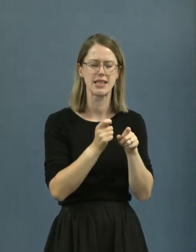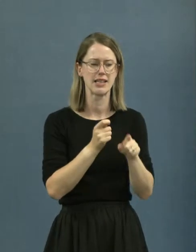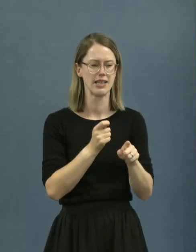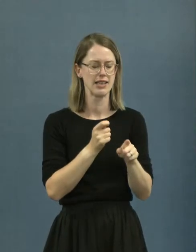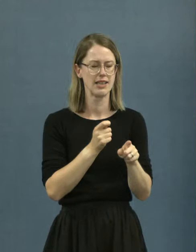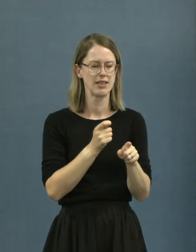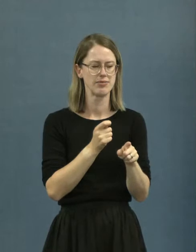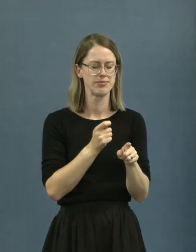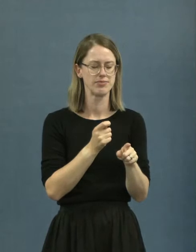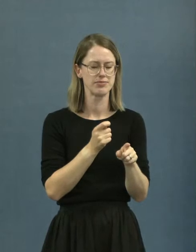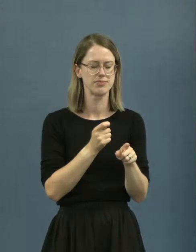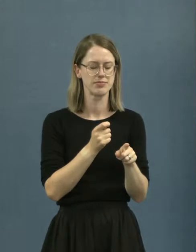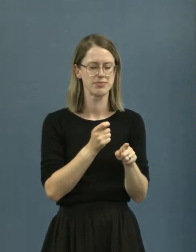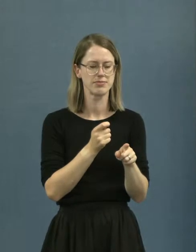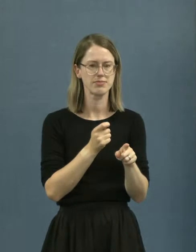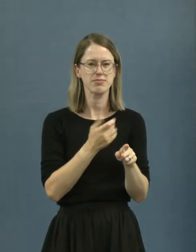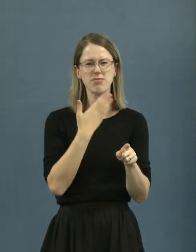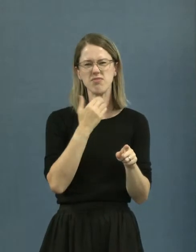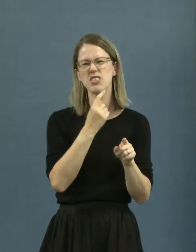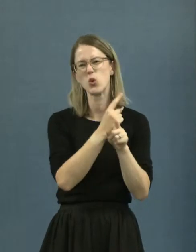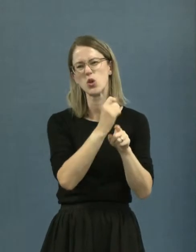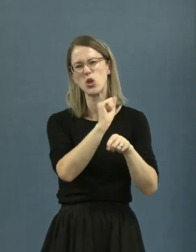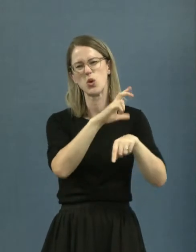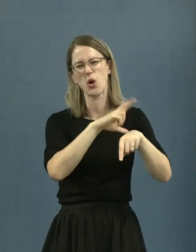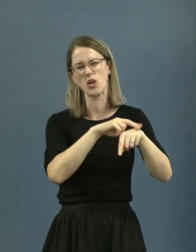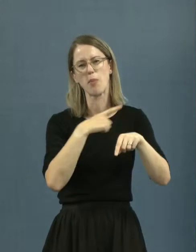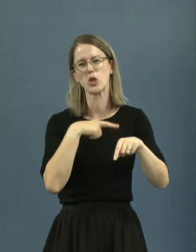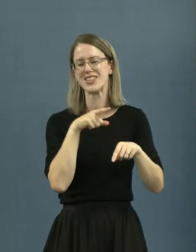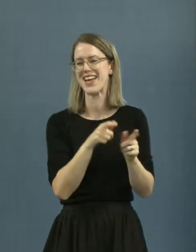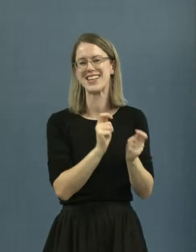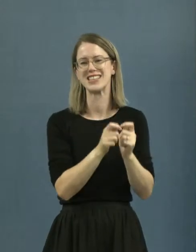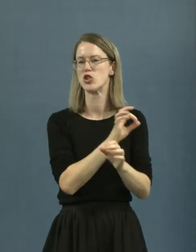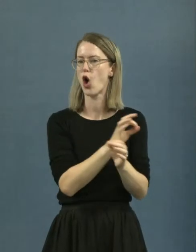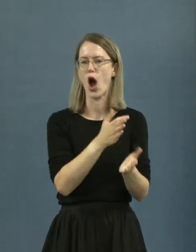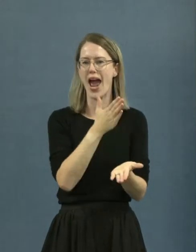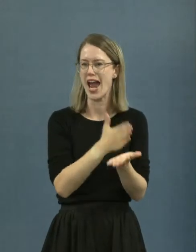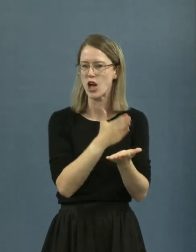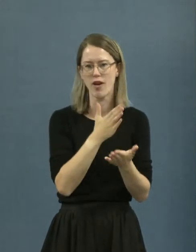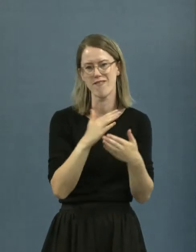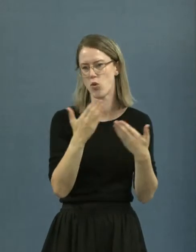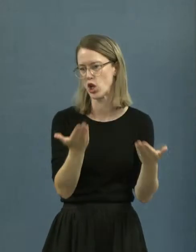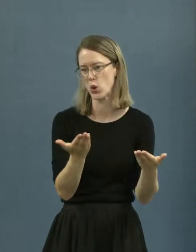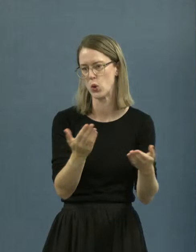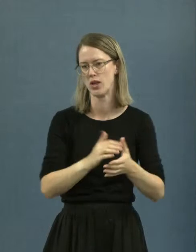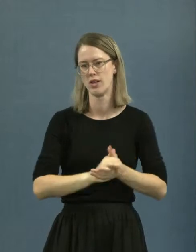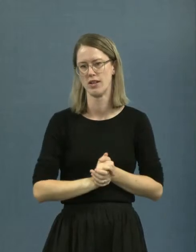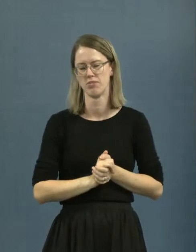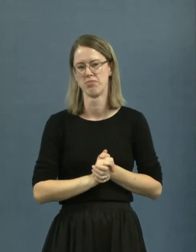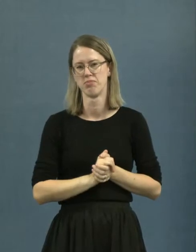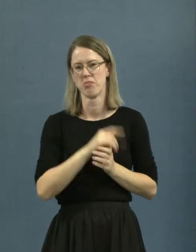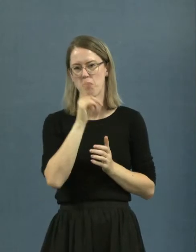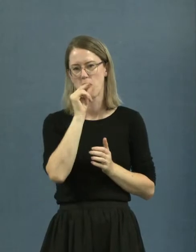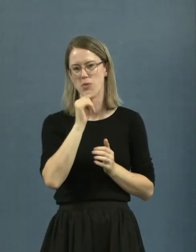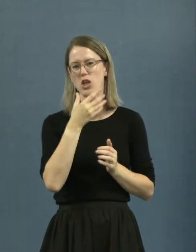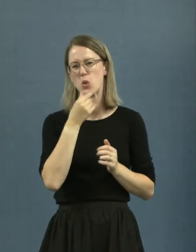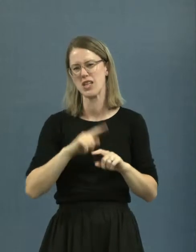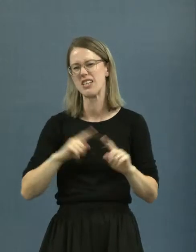your first positive result, please talk to your doctor about either getting a medical